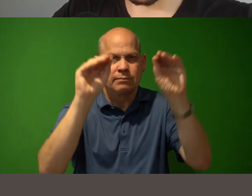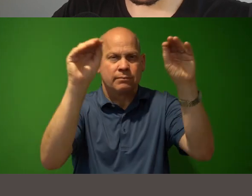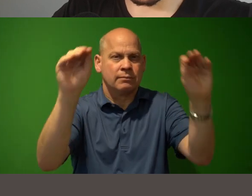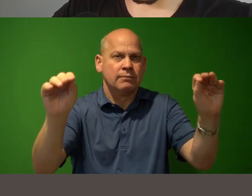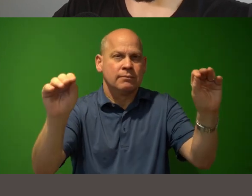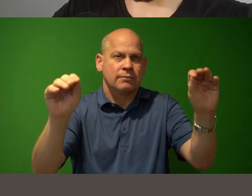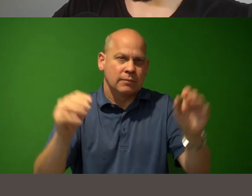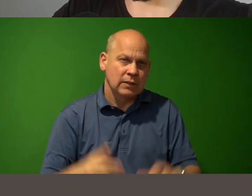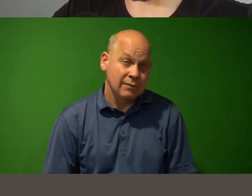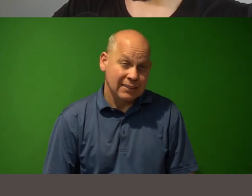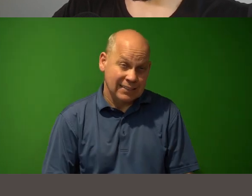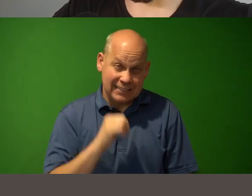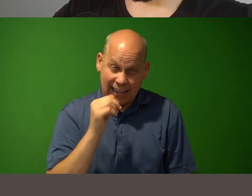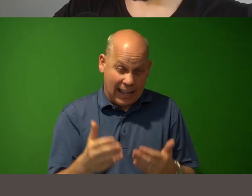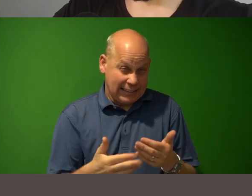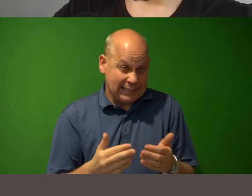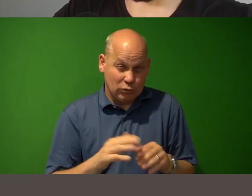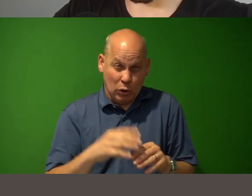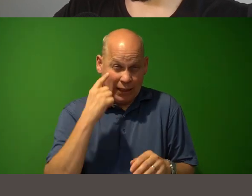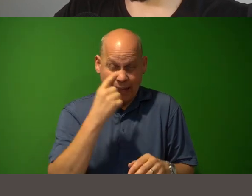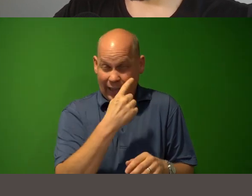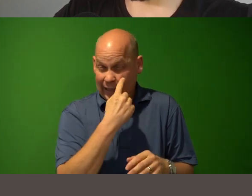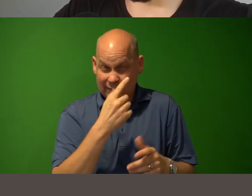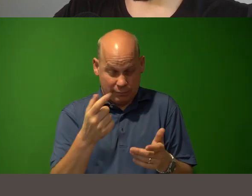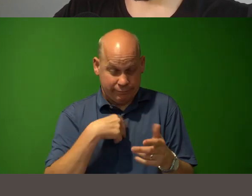And not easy on the eyes, I have to say.